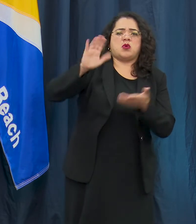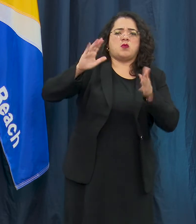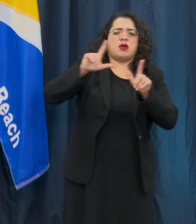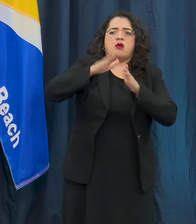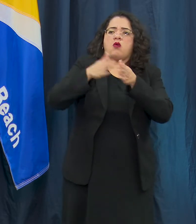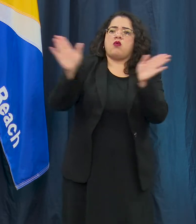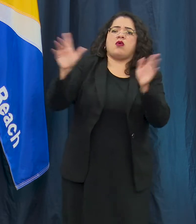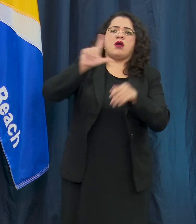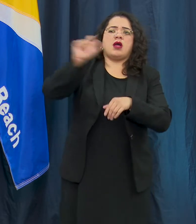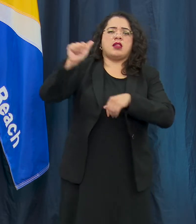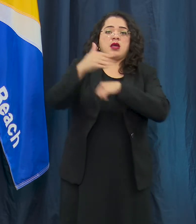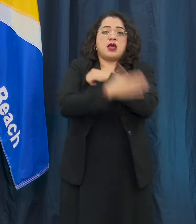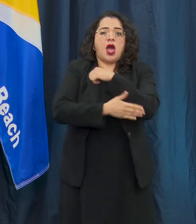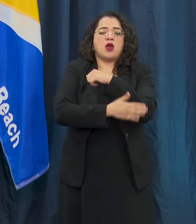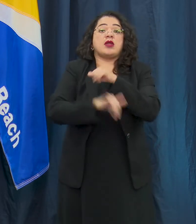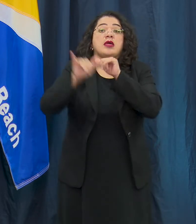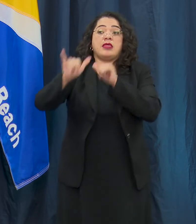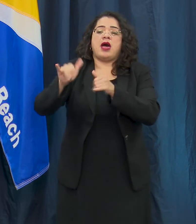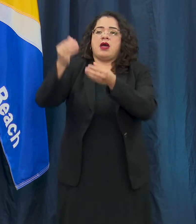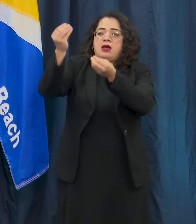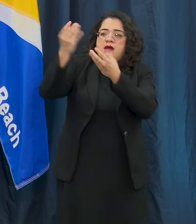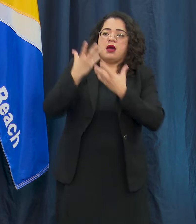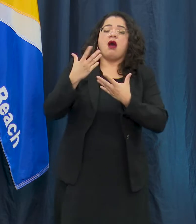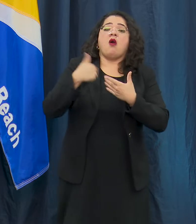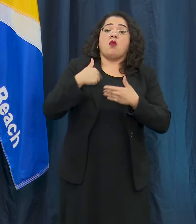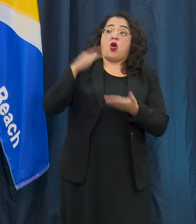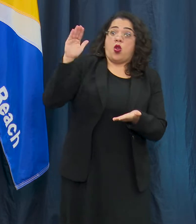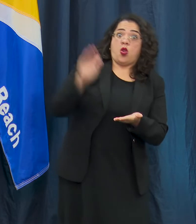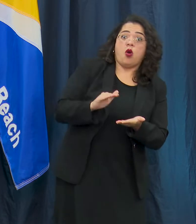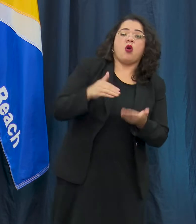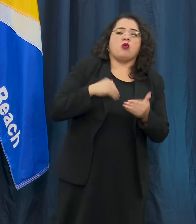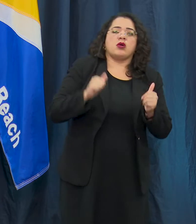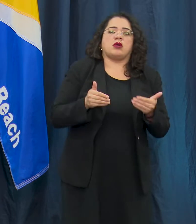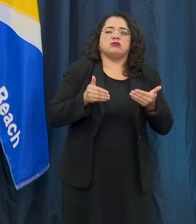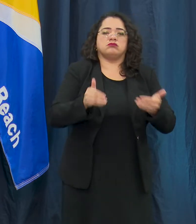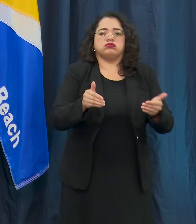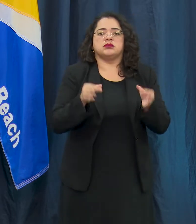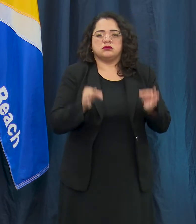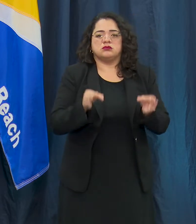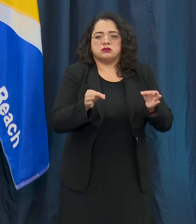forward and as it relates to testing which is the last piece I discussed, we've